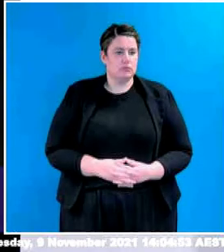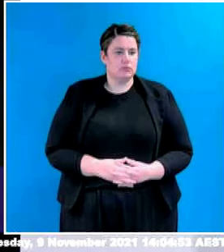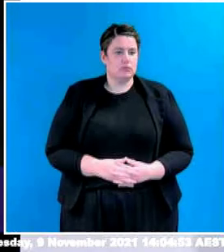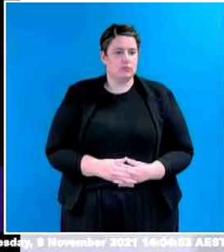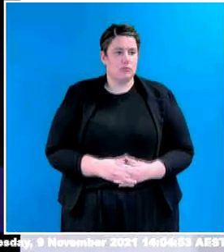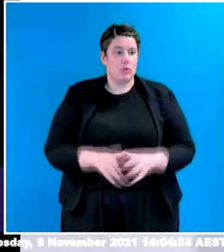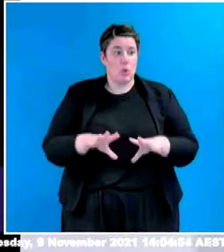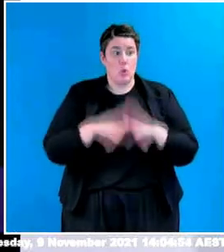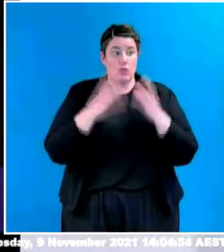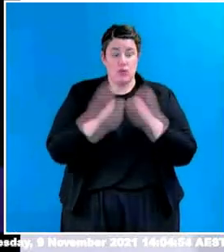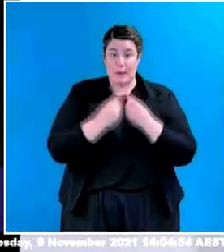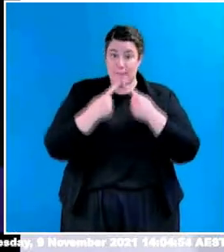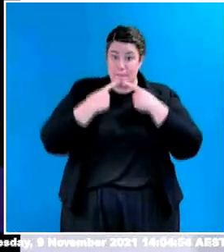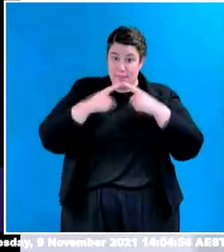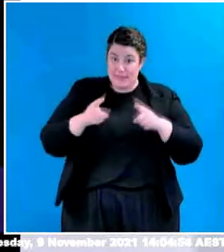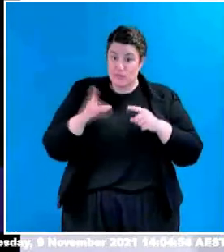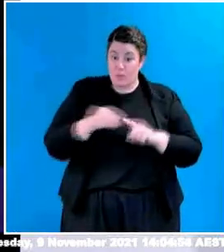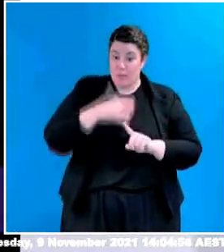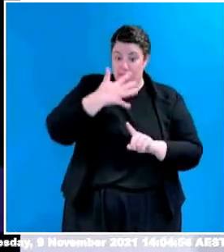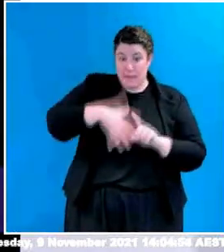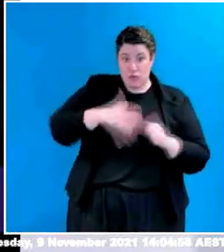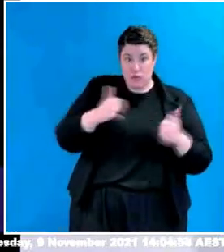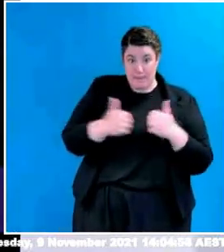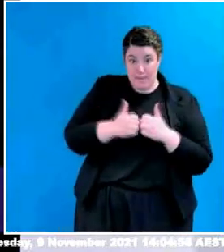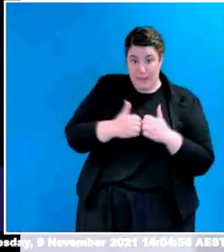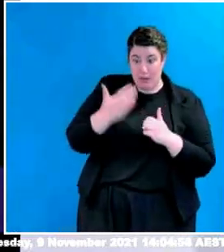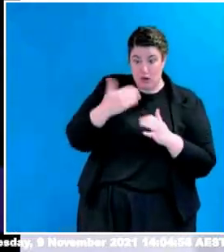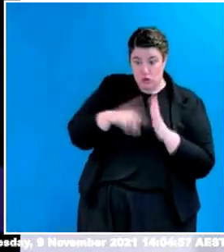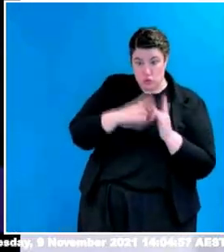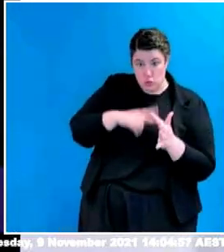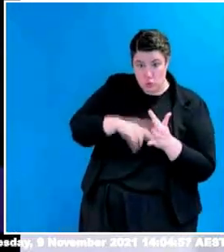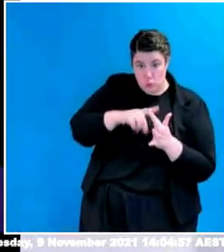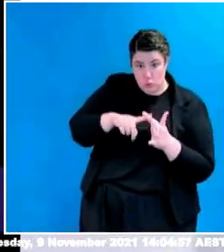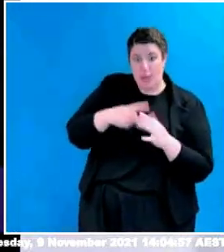both the Background Paper from June and the response.